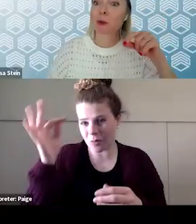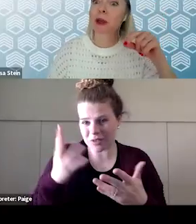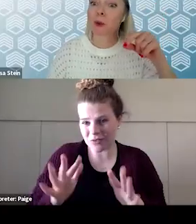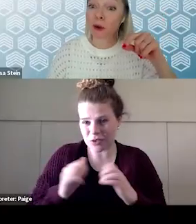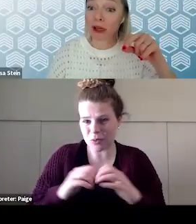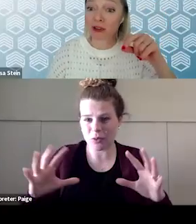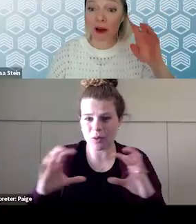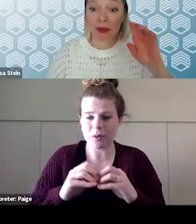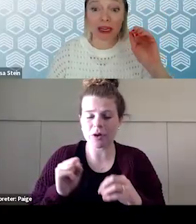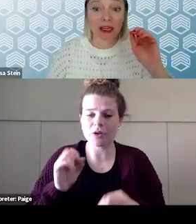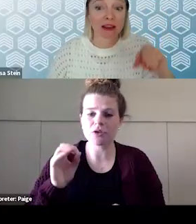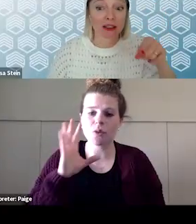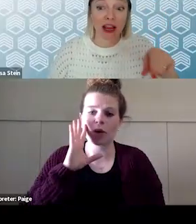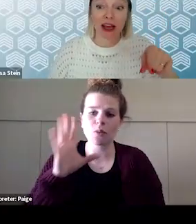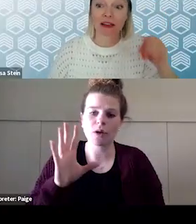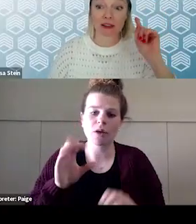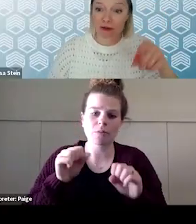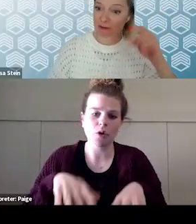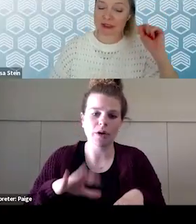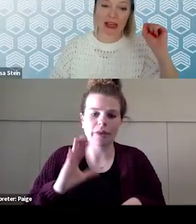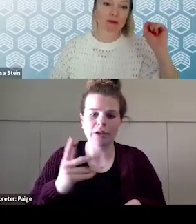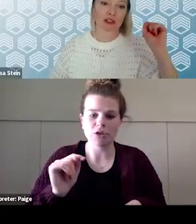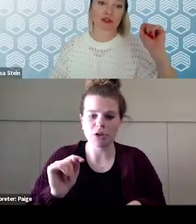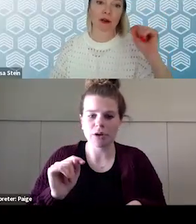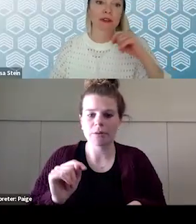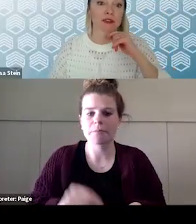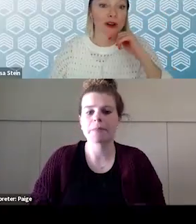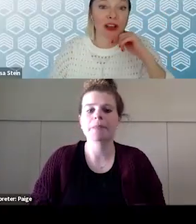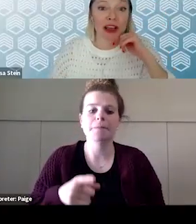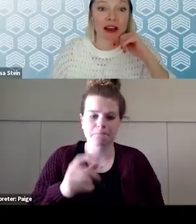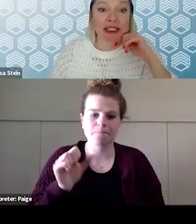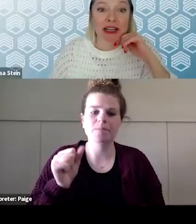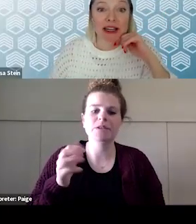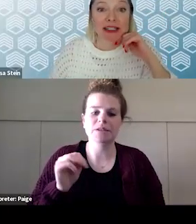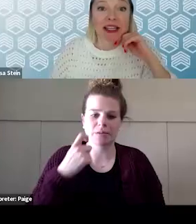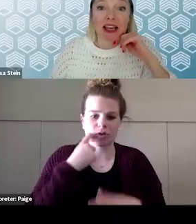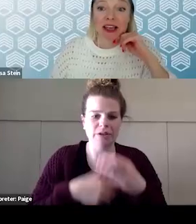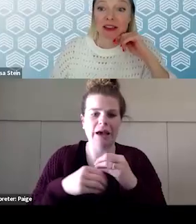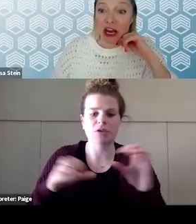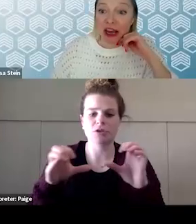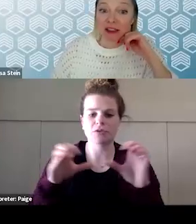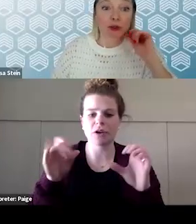So we will be dropping in the chat, Sam just dropped the certificate of attendance in the chat